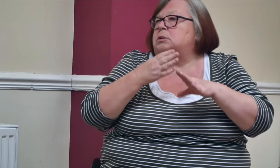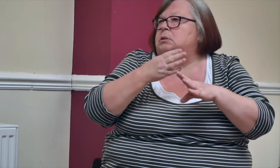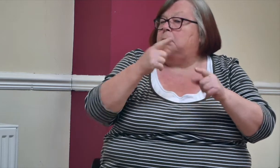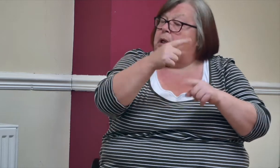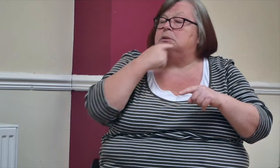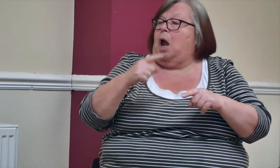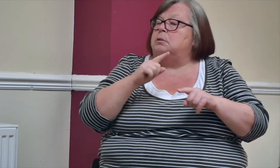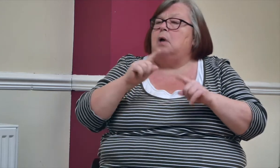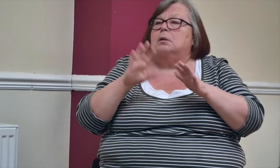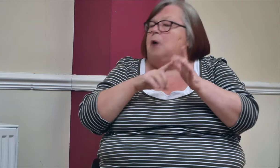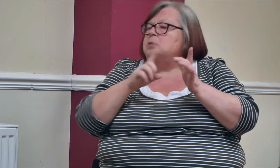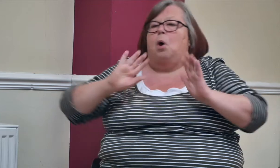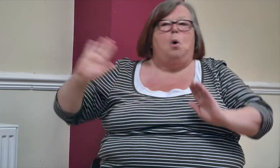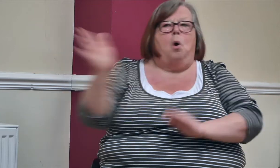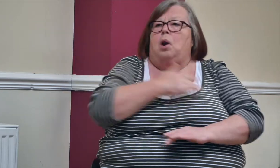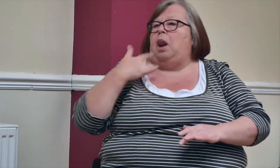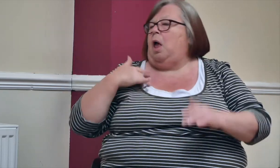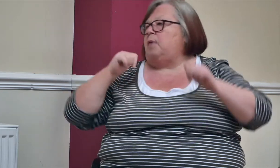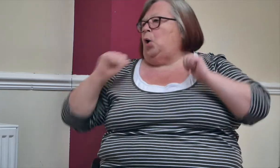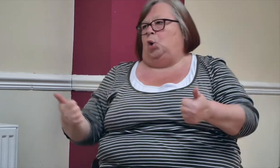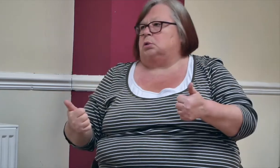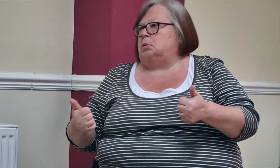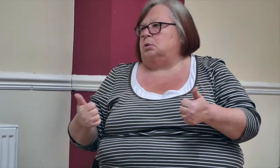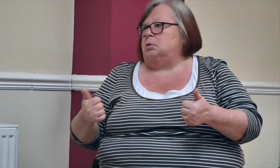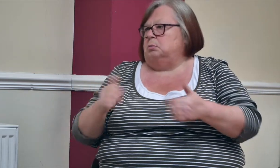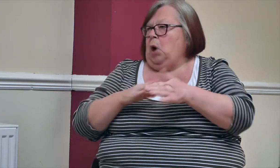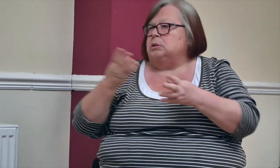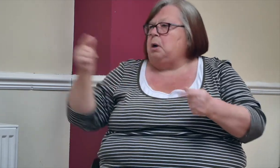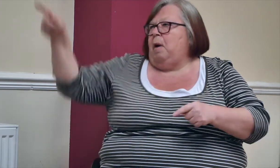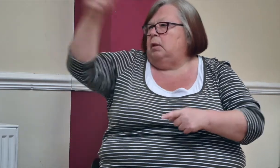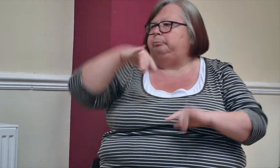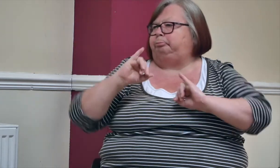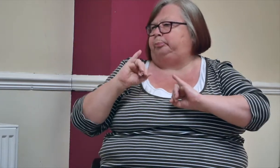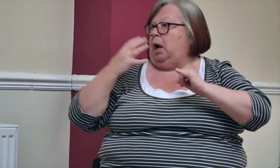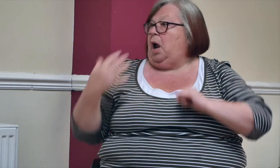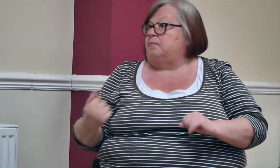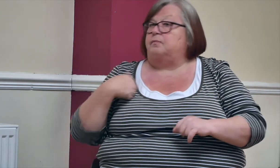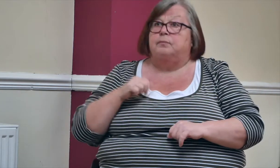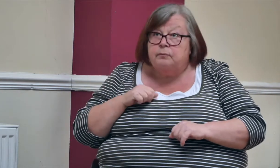He told us that life was not good for everyone. That people struggle with all sorts of hardships.